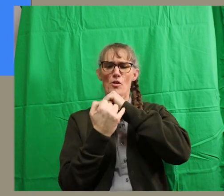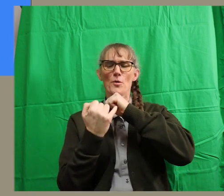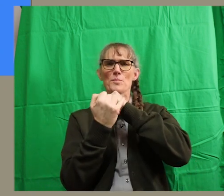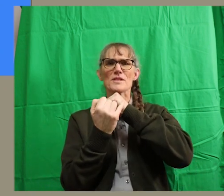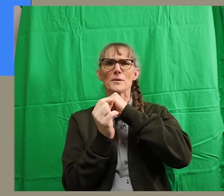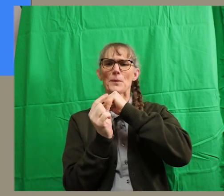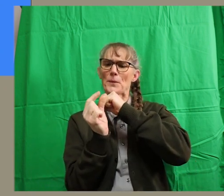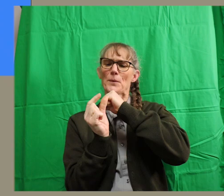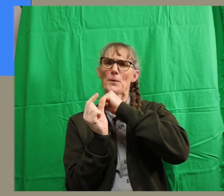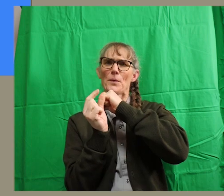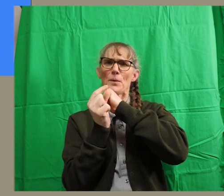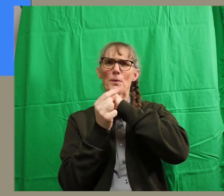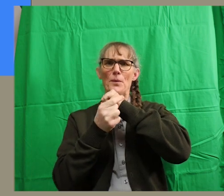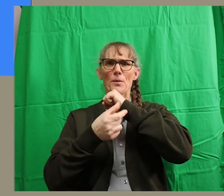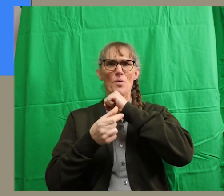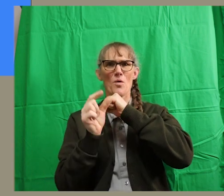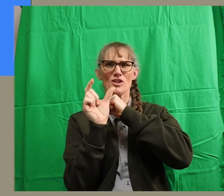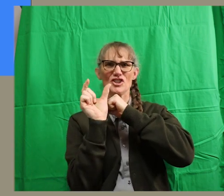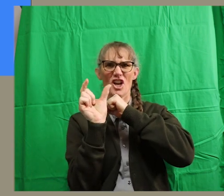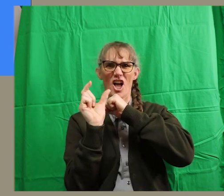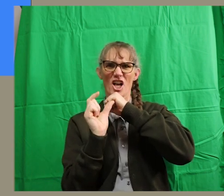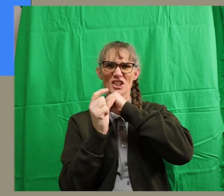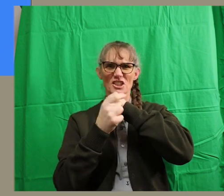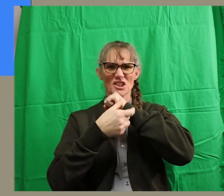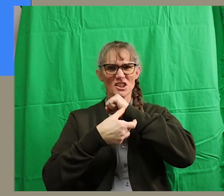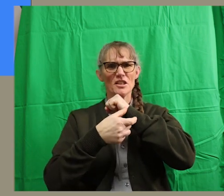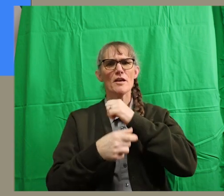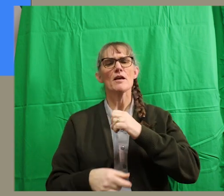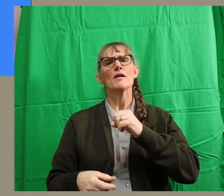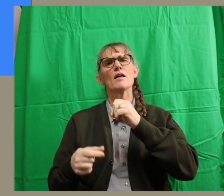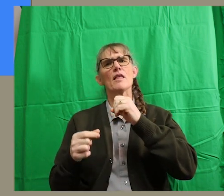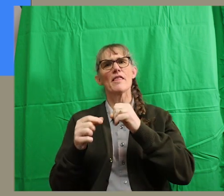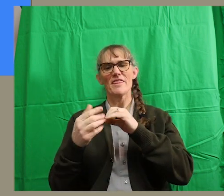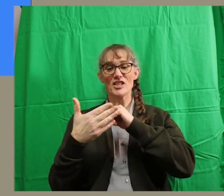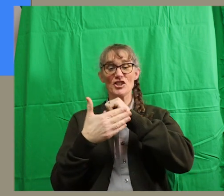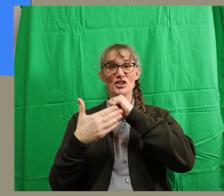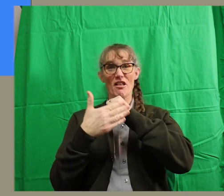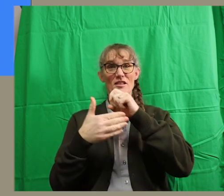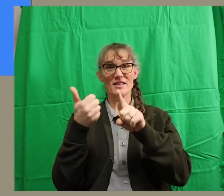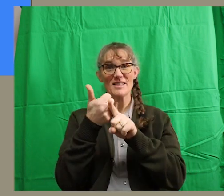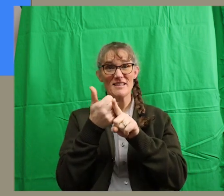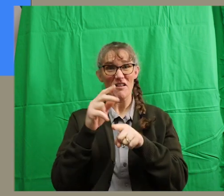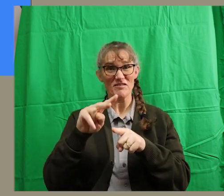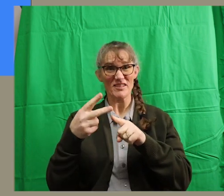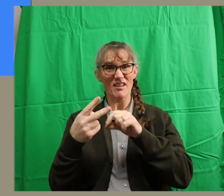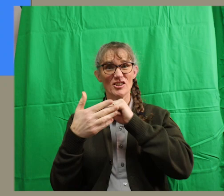and the shells became more of a tight squished coil, as we're going to see until they flattened out.